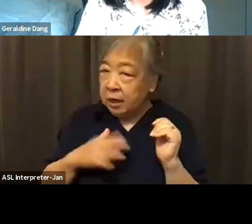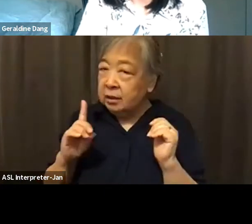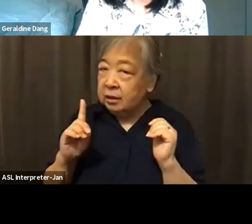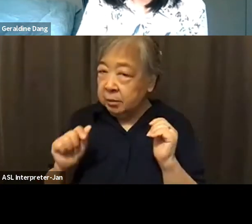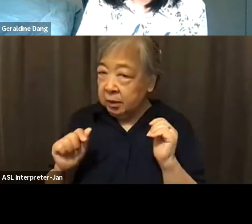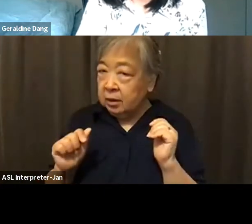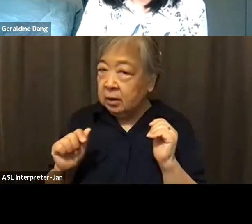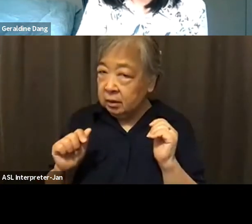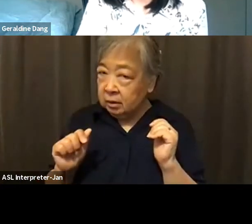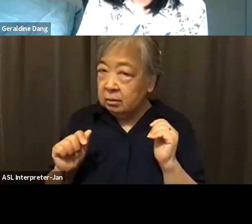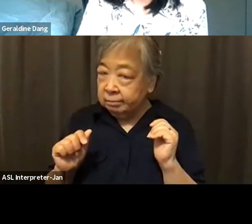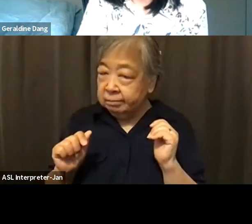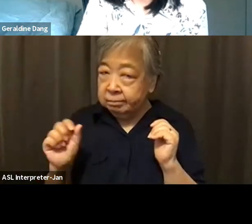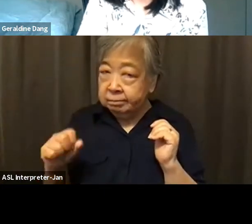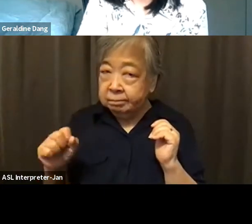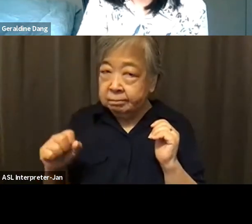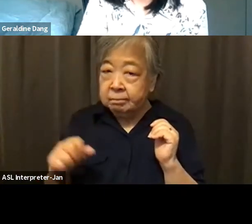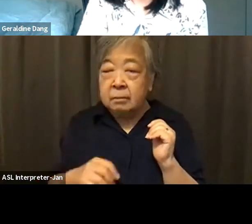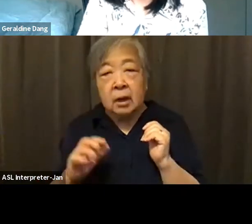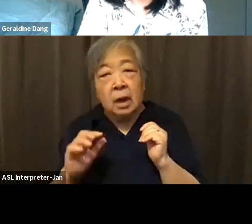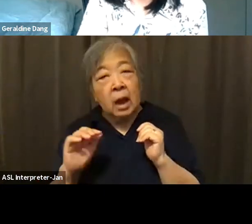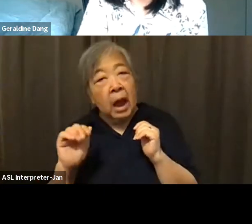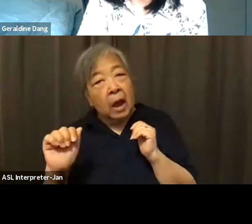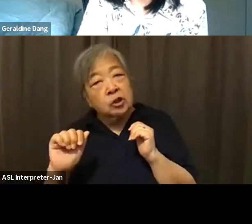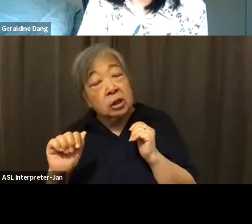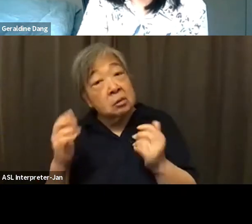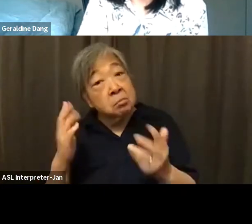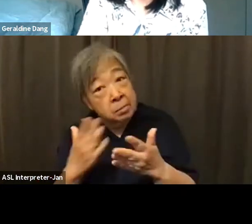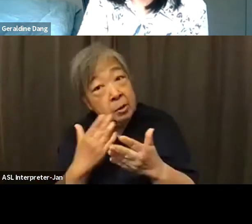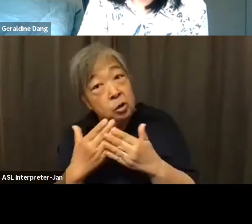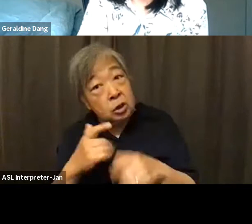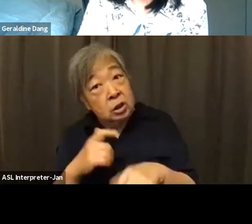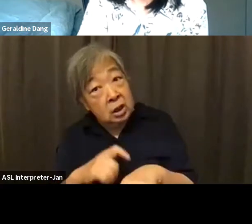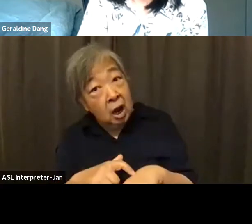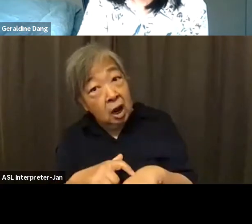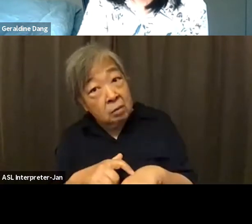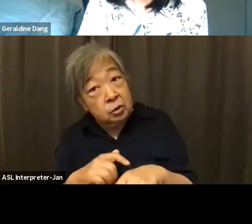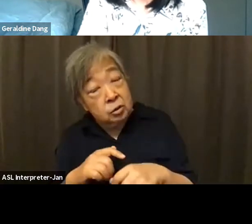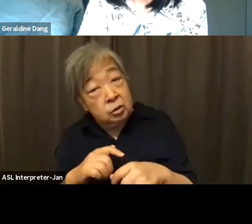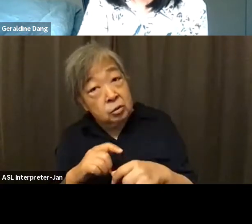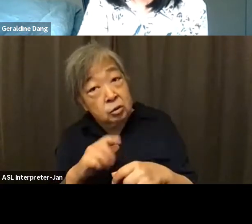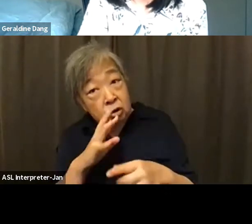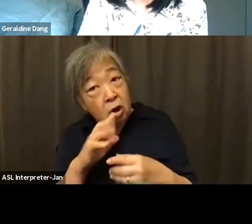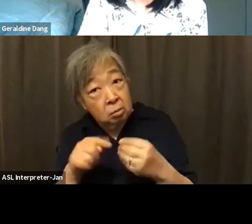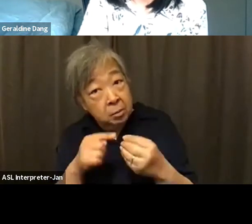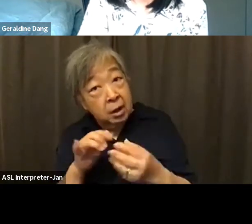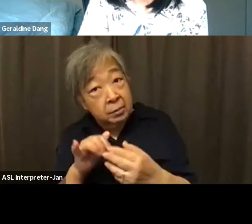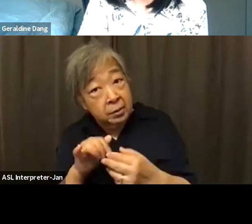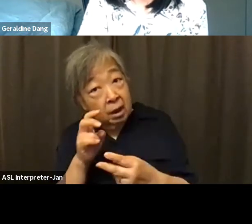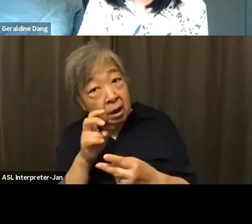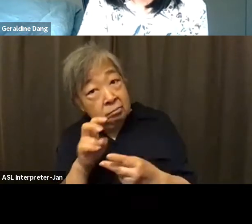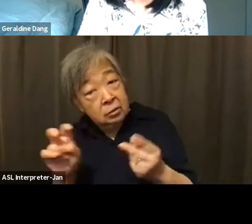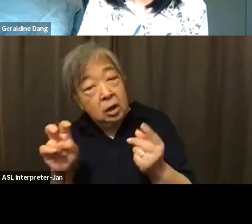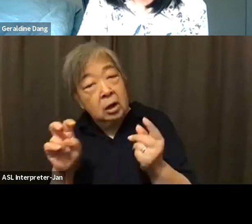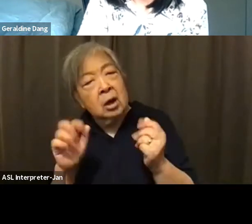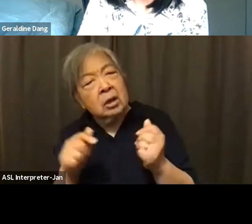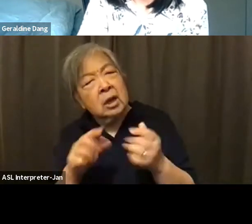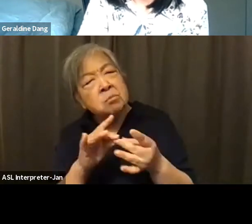Maybe this is a good time then to jump into that. Can you speak a little bit more about that?